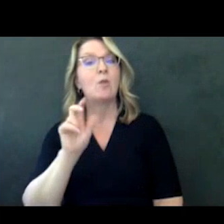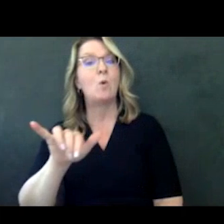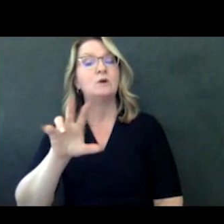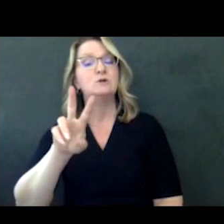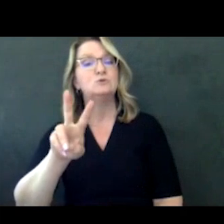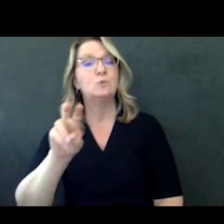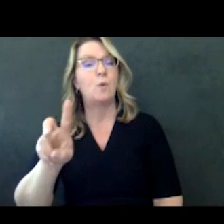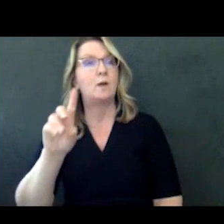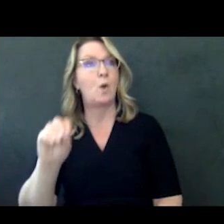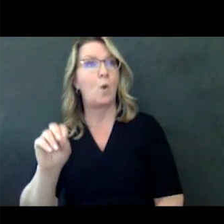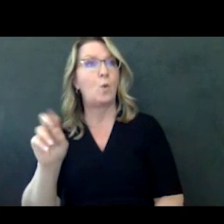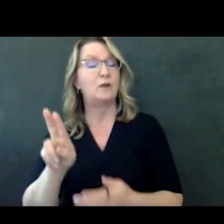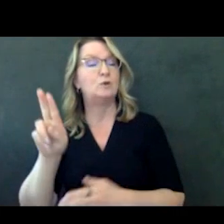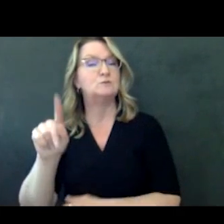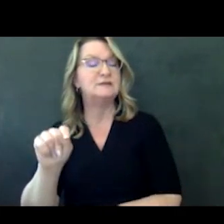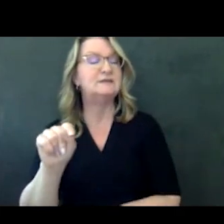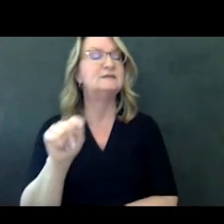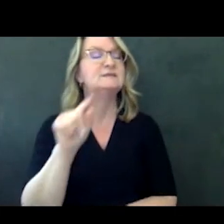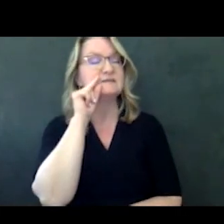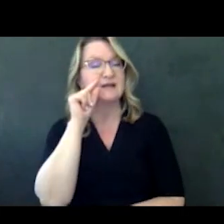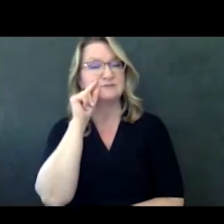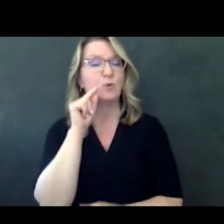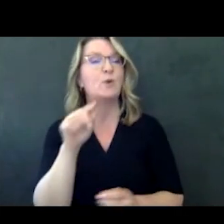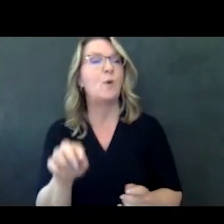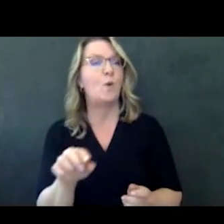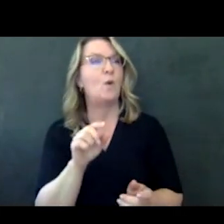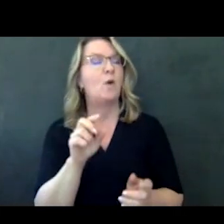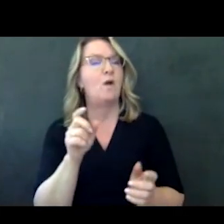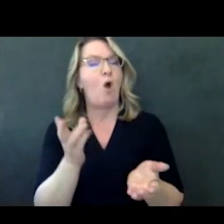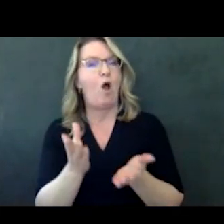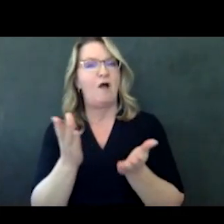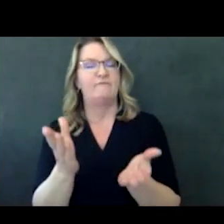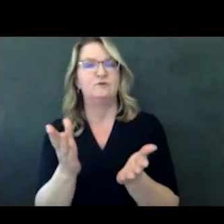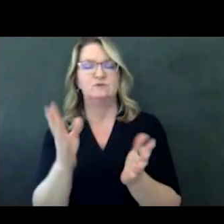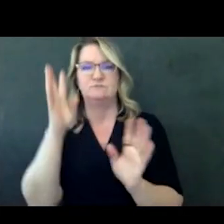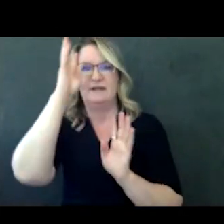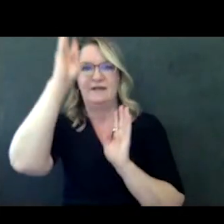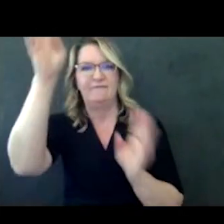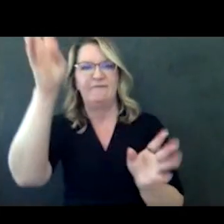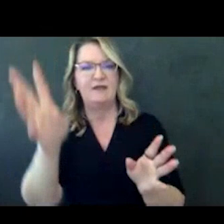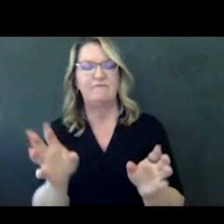the University of Texas at San Antonio offers an innovative approach to improving employment